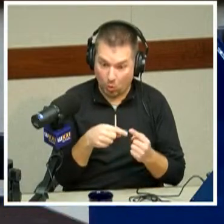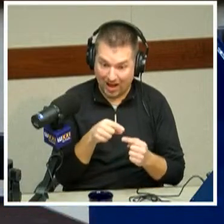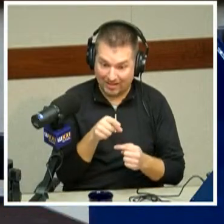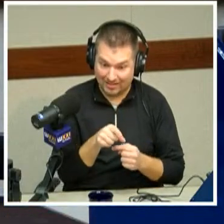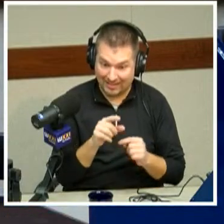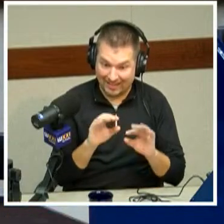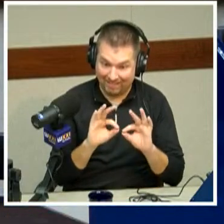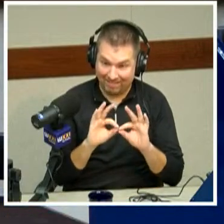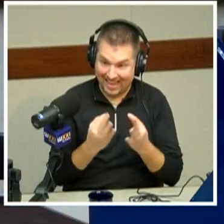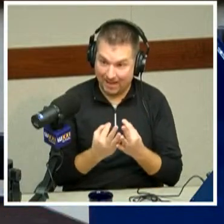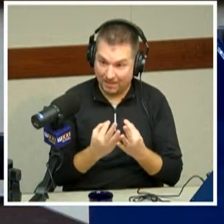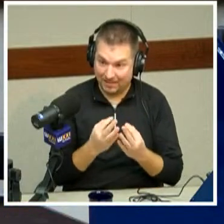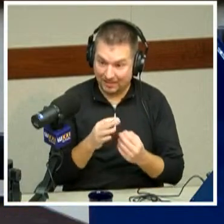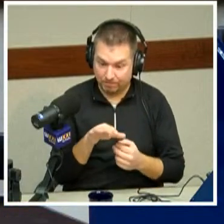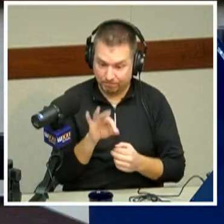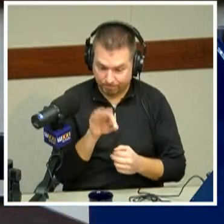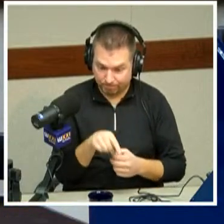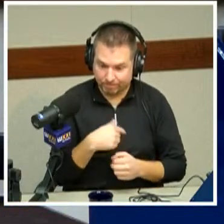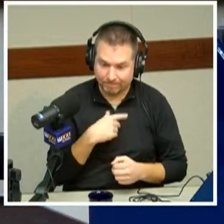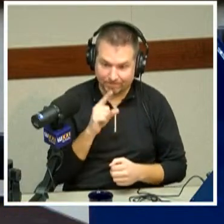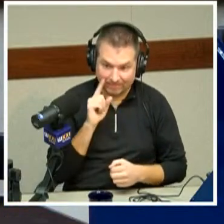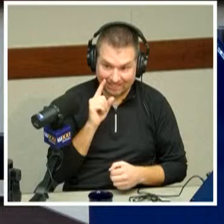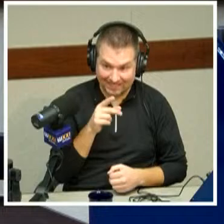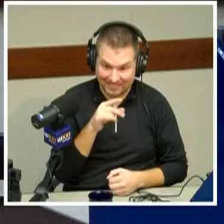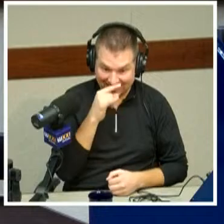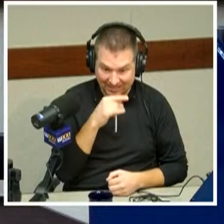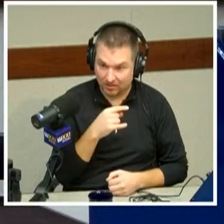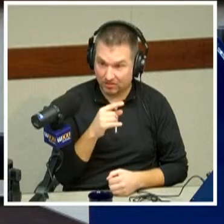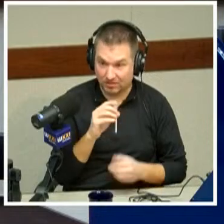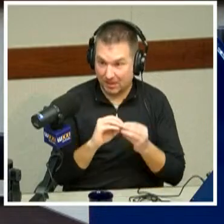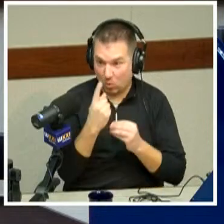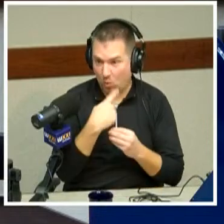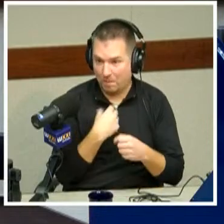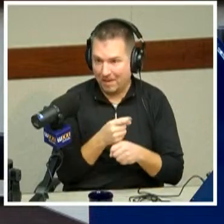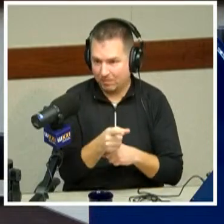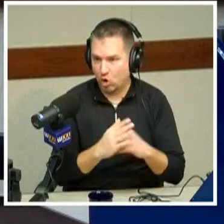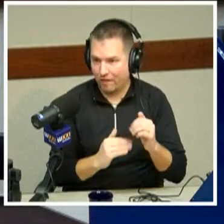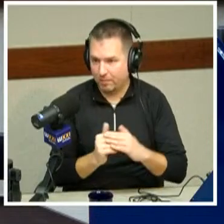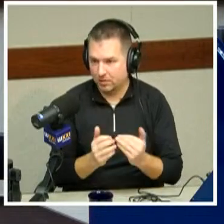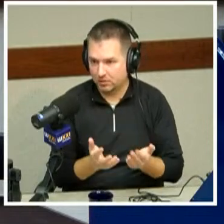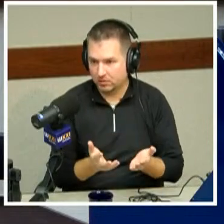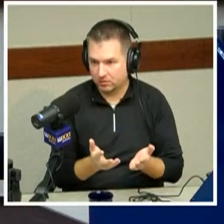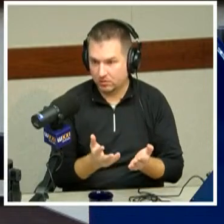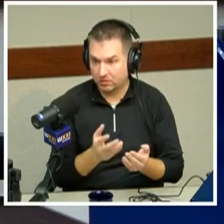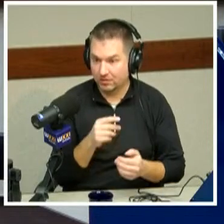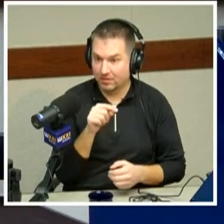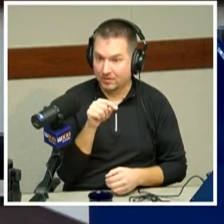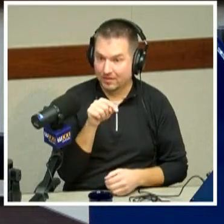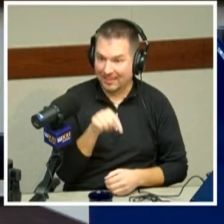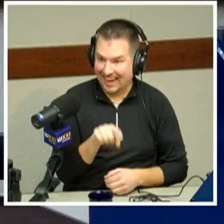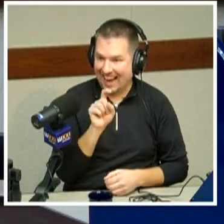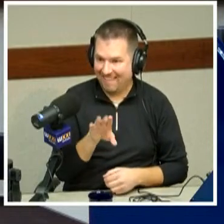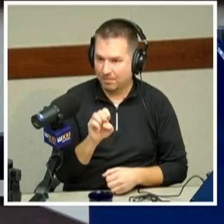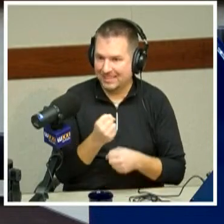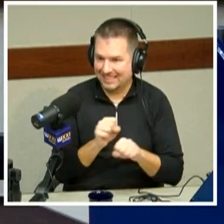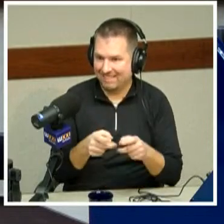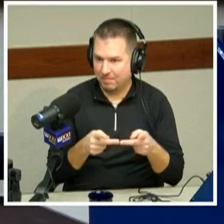our program and feel comfortable and um make it a safe place because when you have a deaf child and